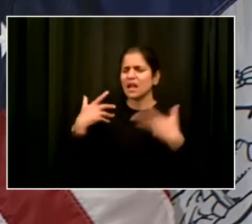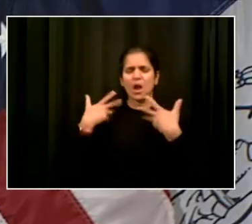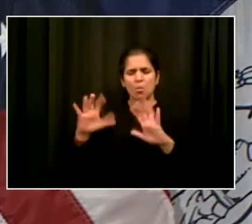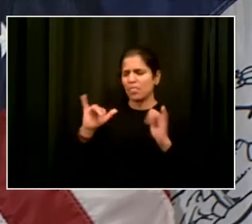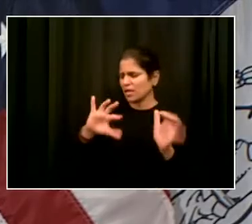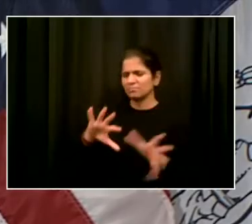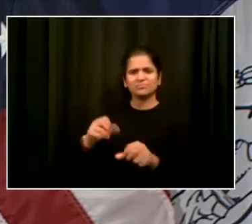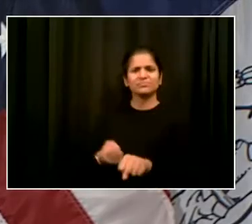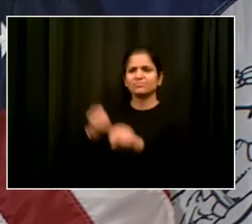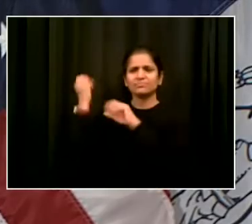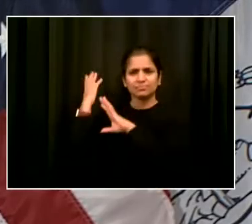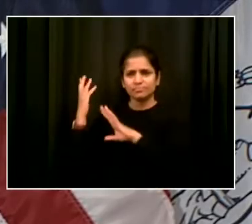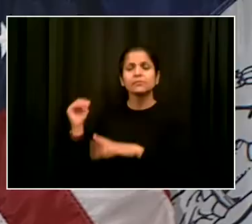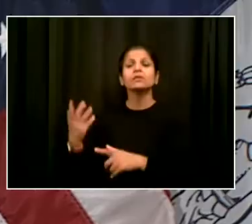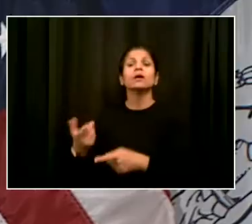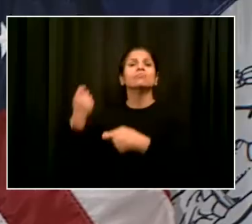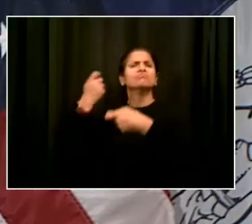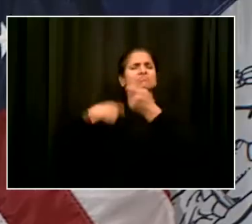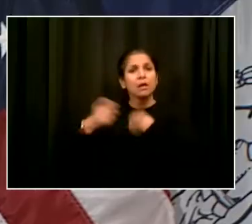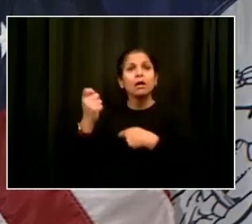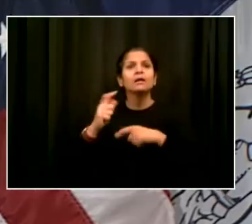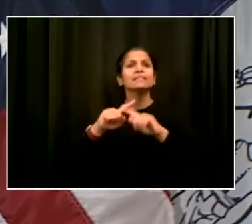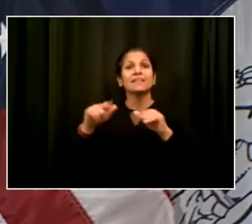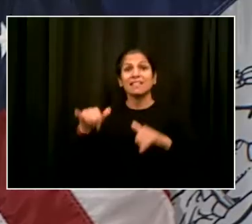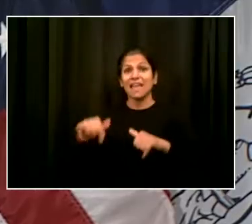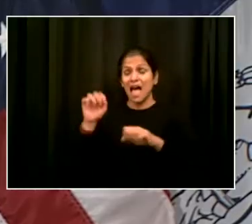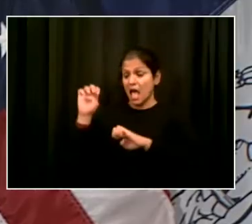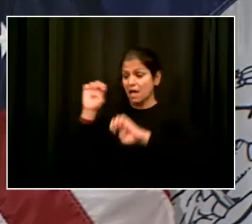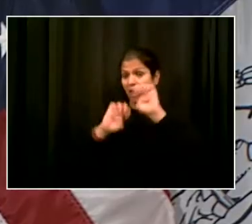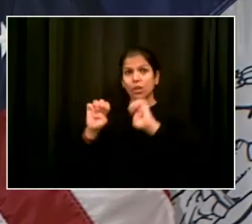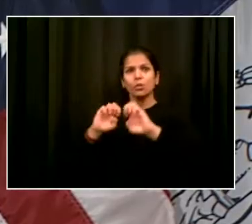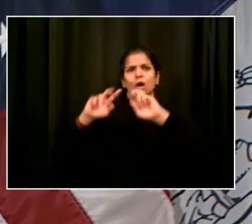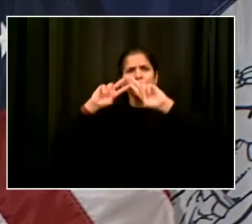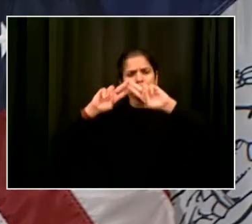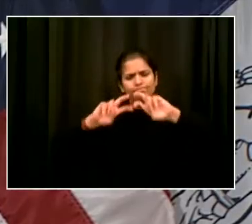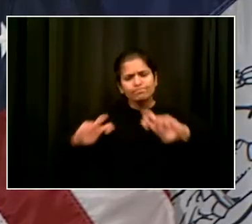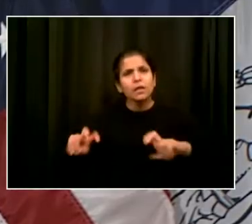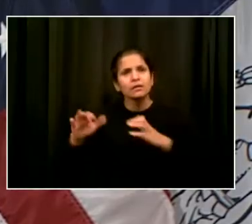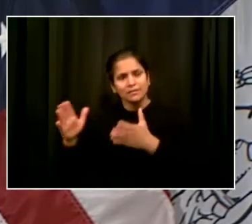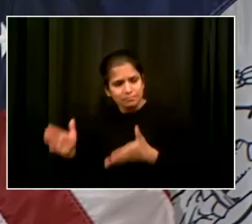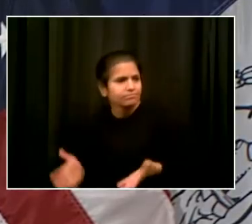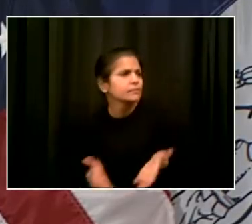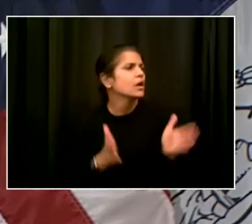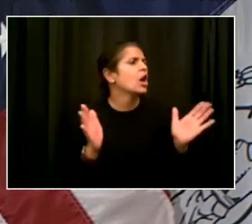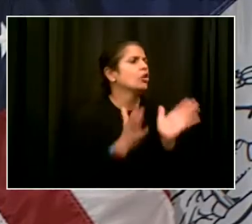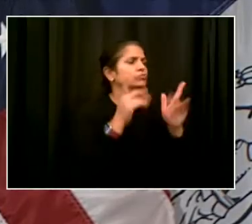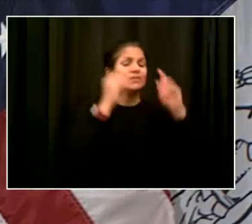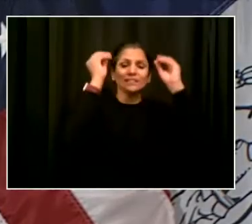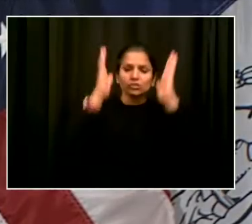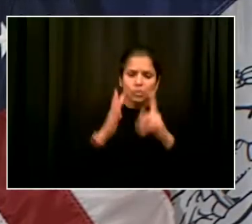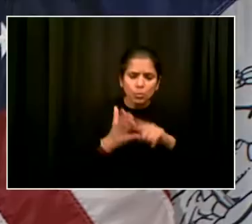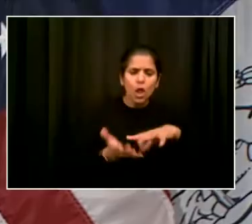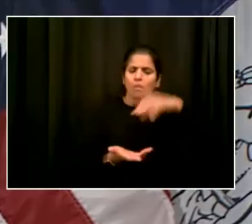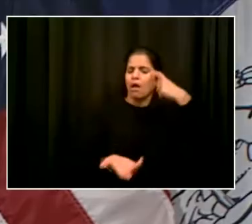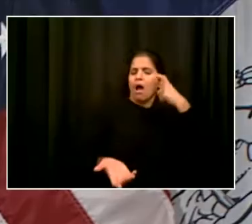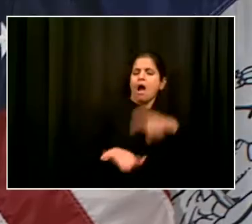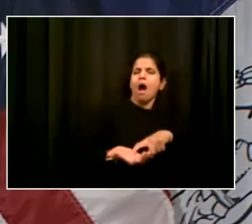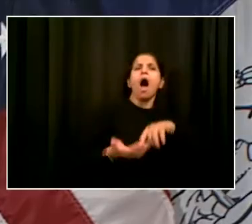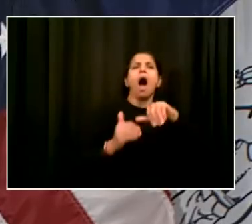COUNTER PREVENT PRODUCTIVE WE DO WANT TO RETURN TO THOSE DAYS. WE WANT TO USE ASSESSMENTS THAT